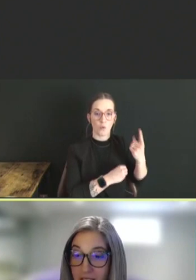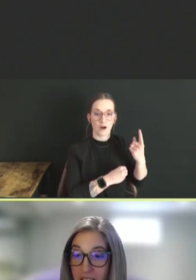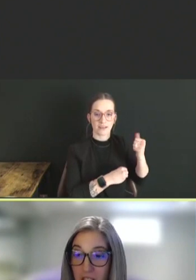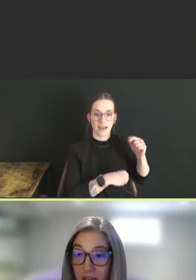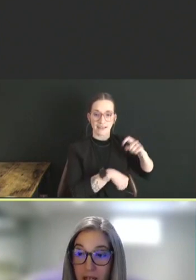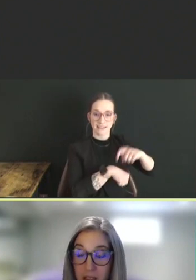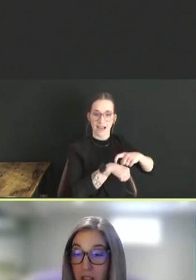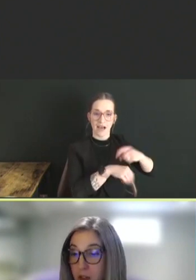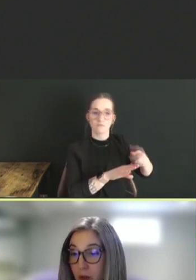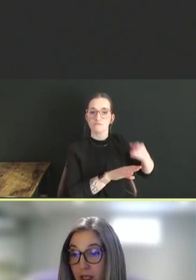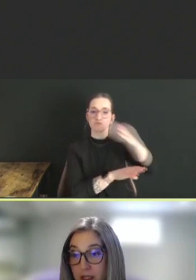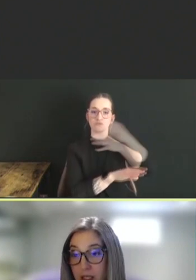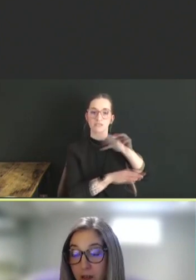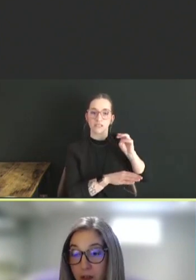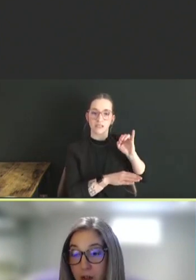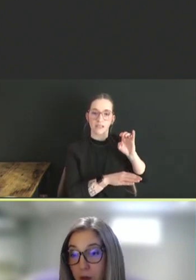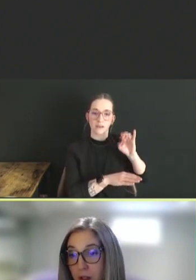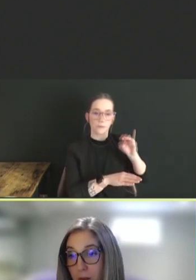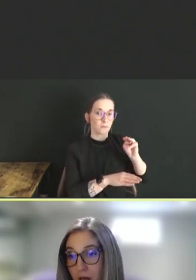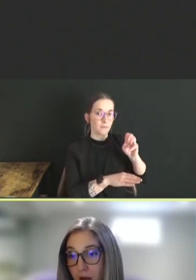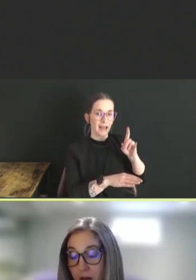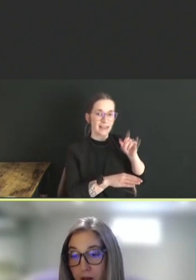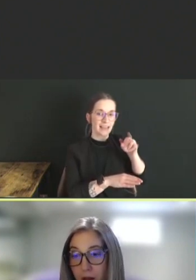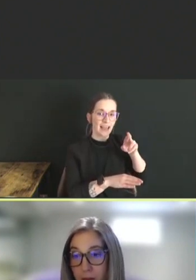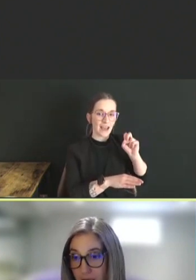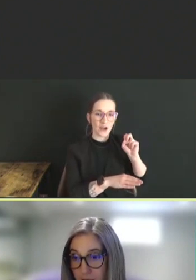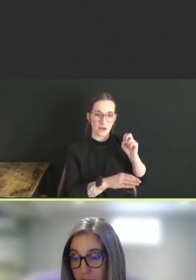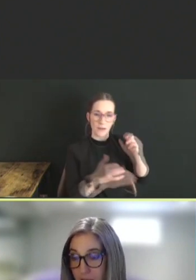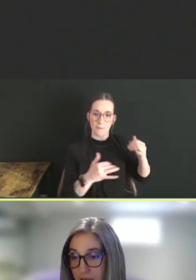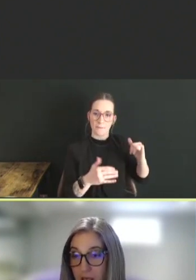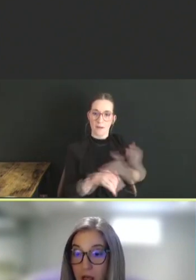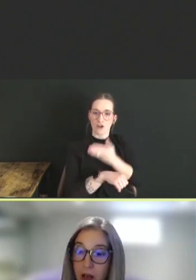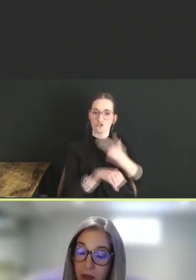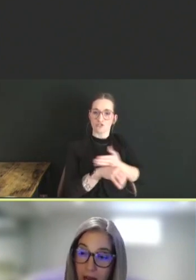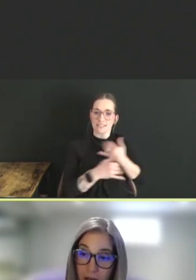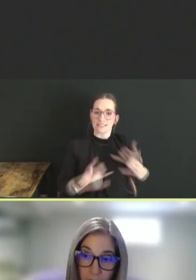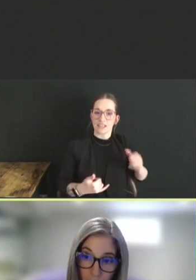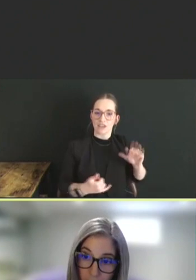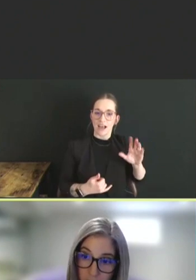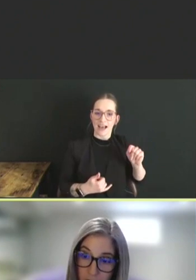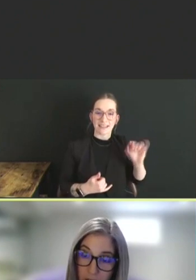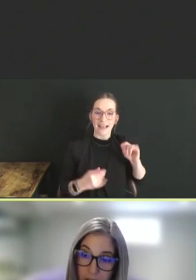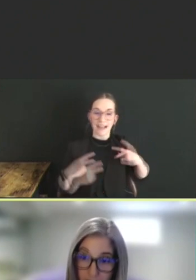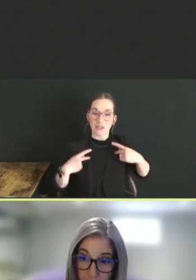So, things like flu and pneumococcal, hepatitis B, that had no cost sharing, and that was